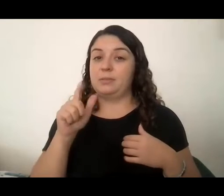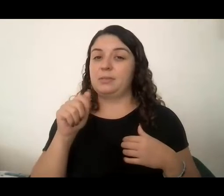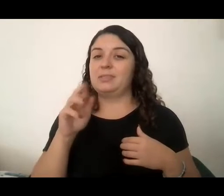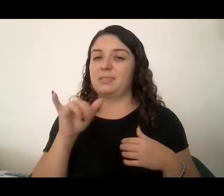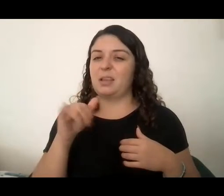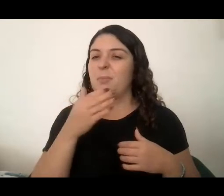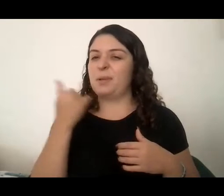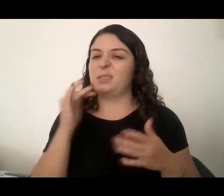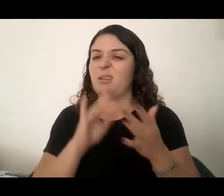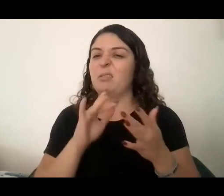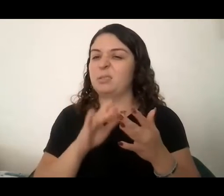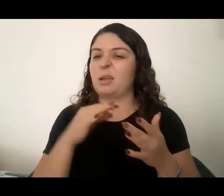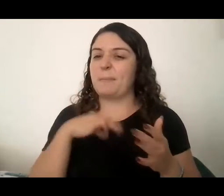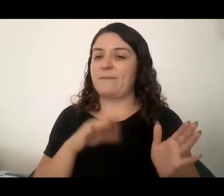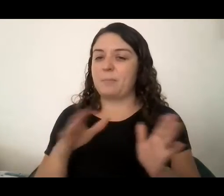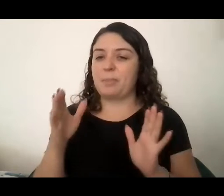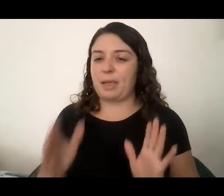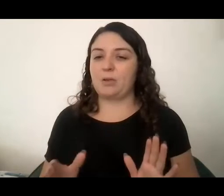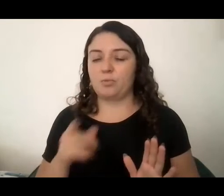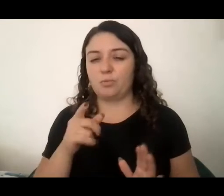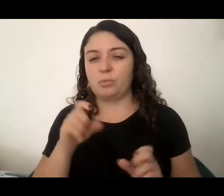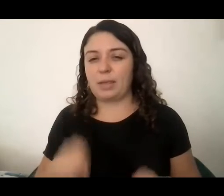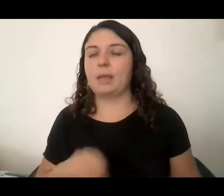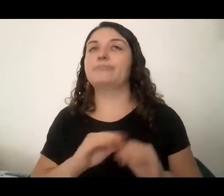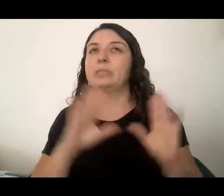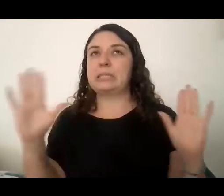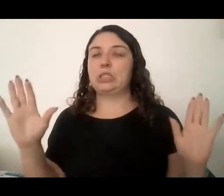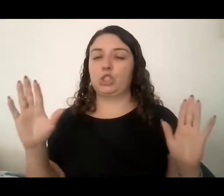just about your situation so you feel like you have a good understanding of it. But generally,